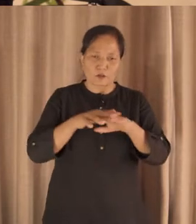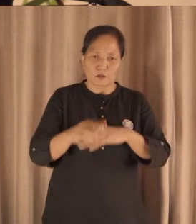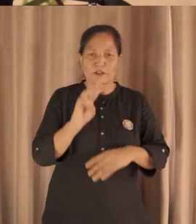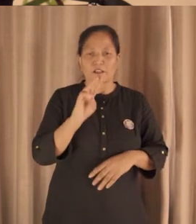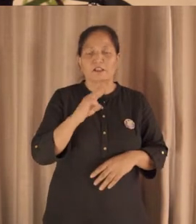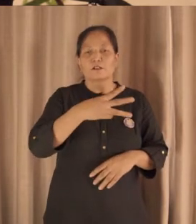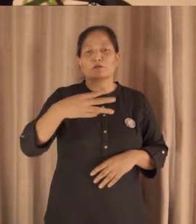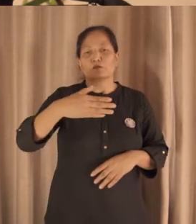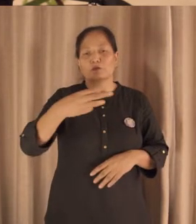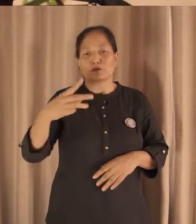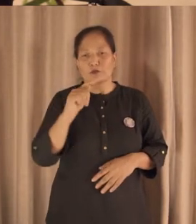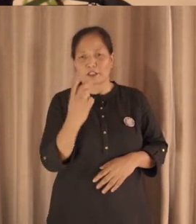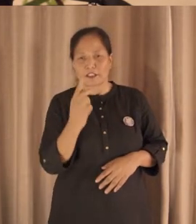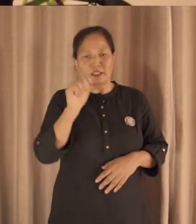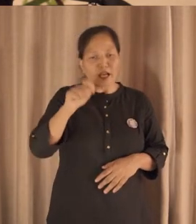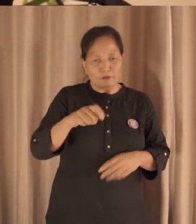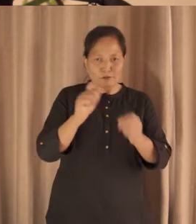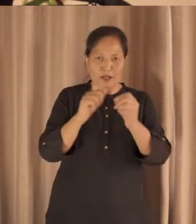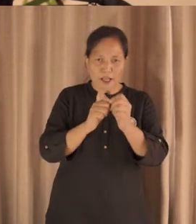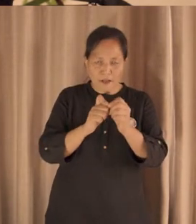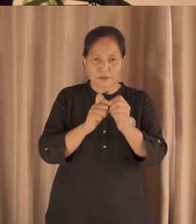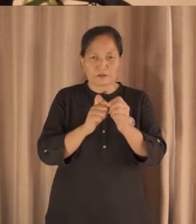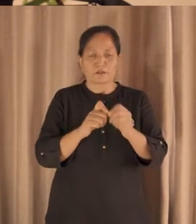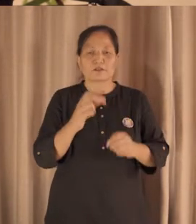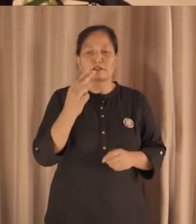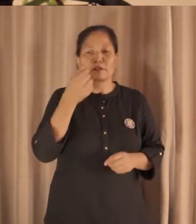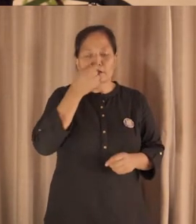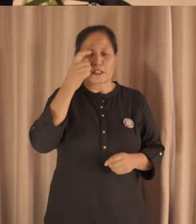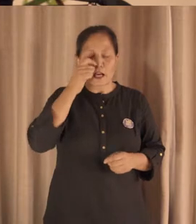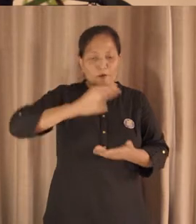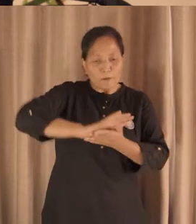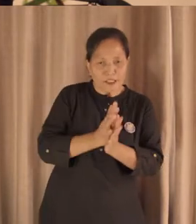as I said this in abstract so to give an example, it refers to the sky, earth, and what is beneath,